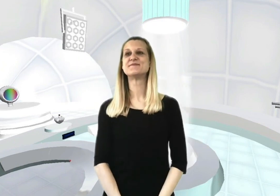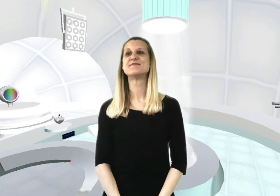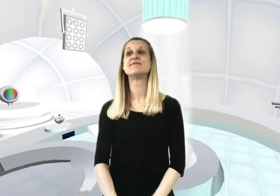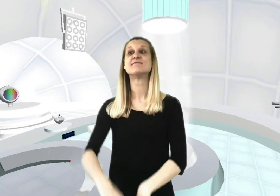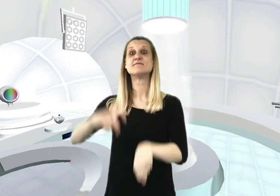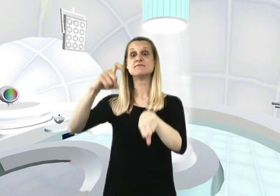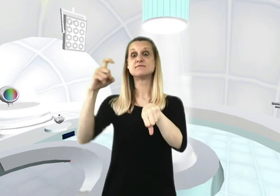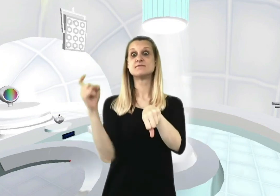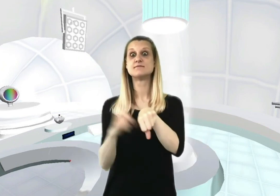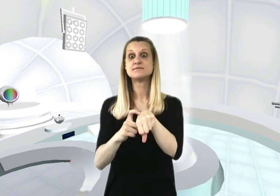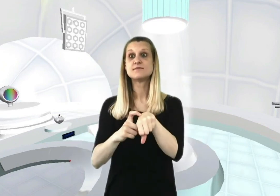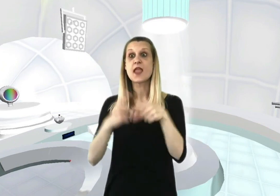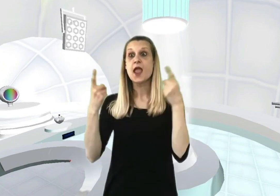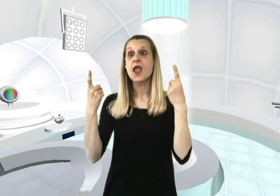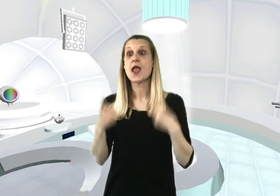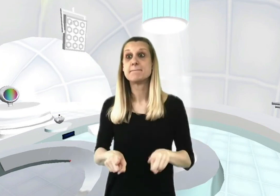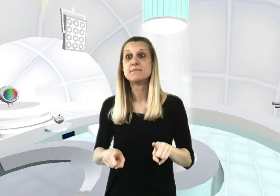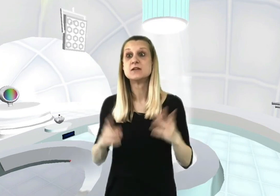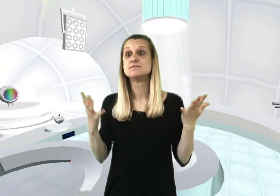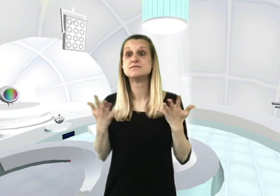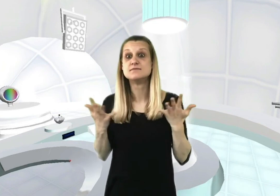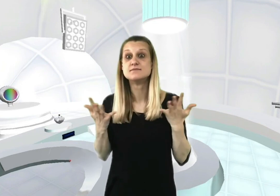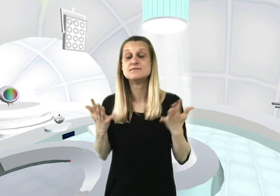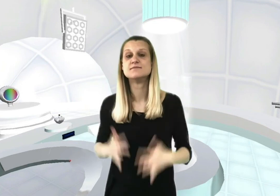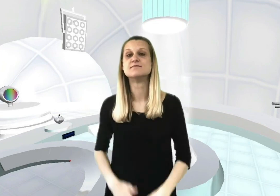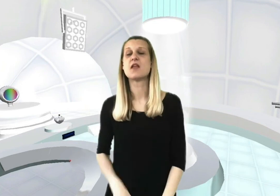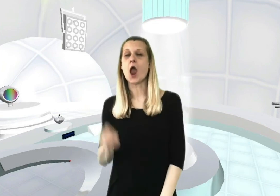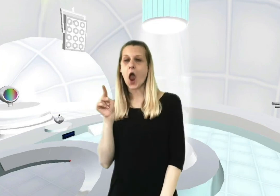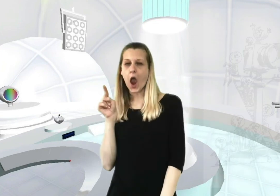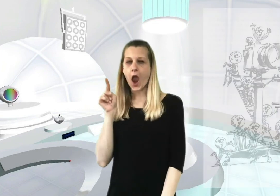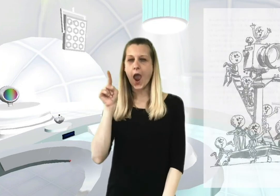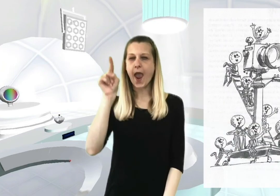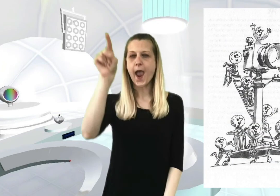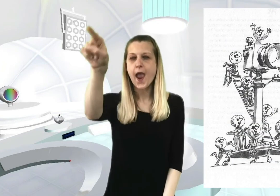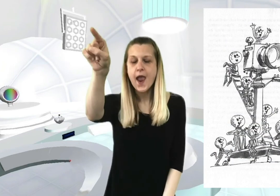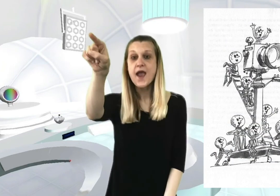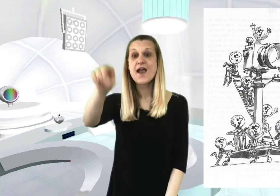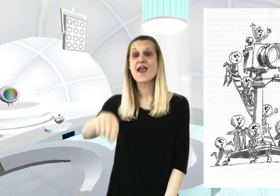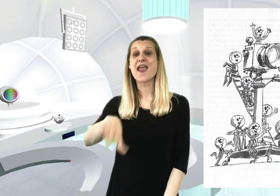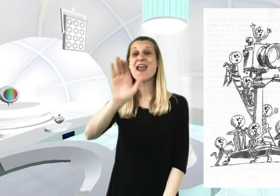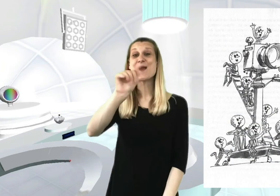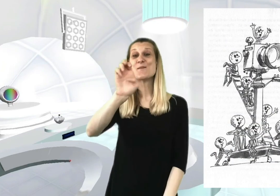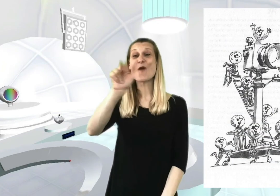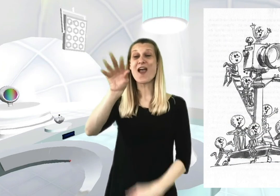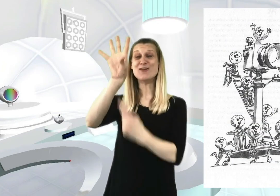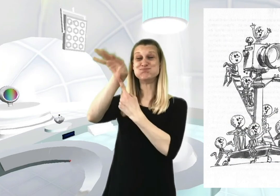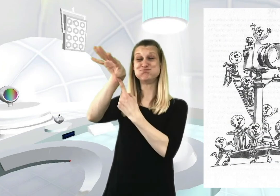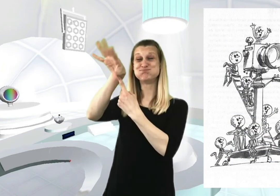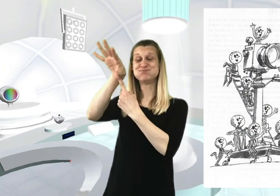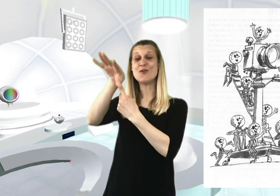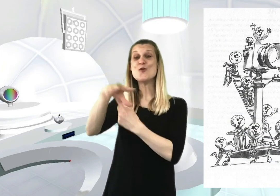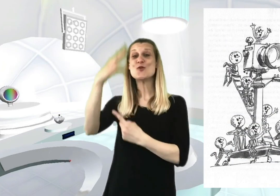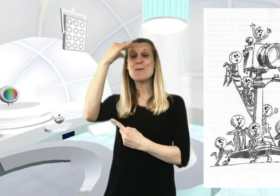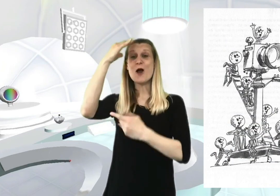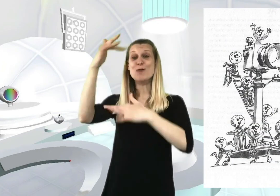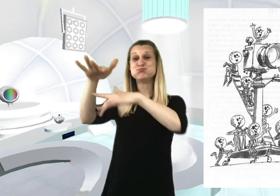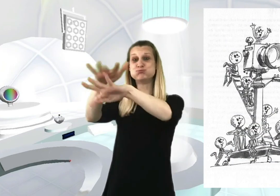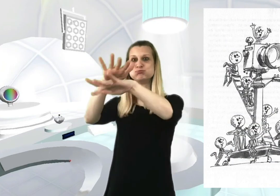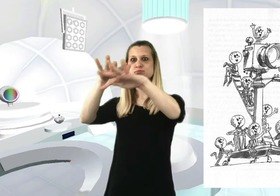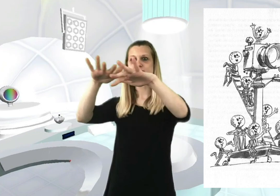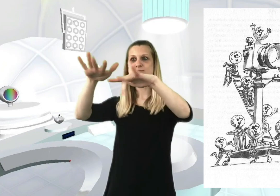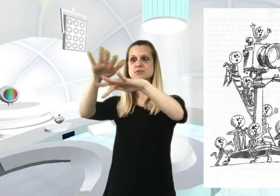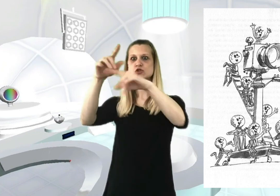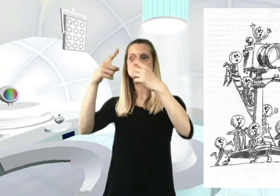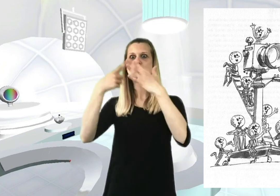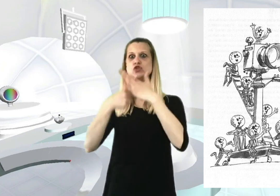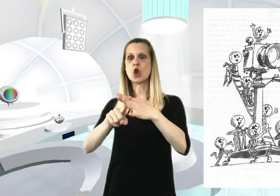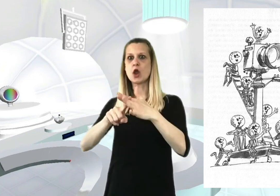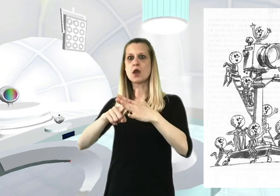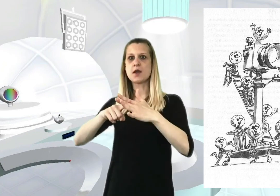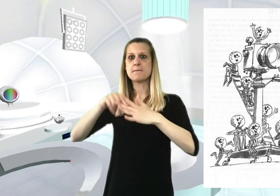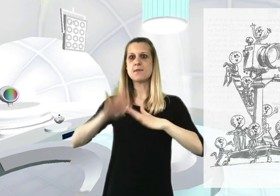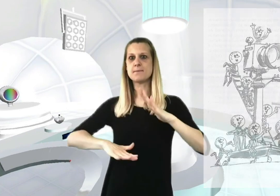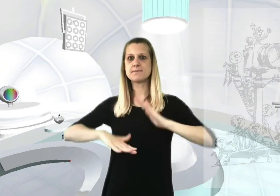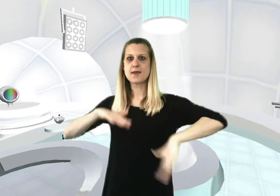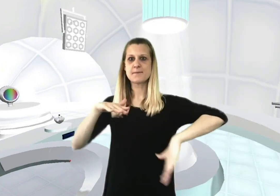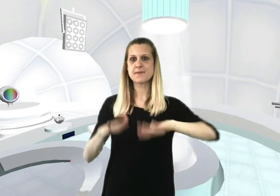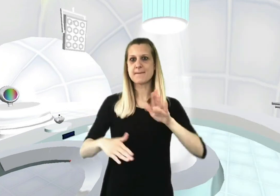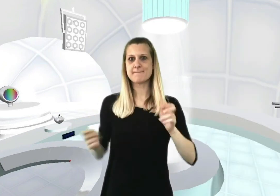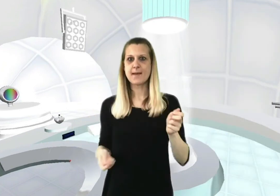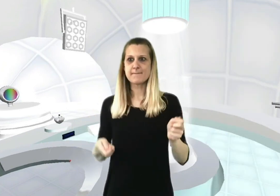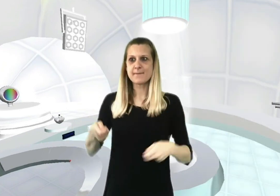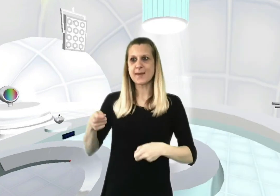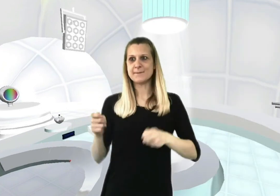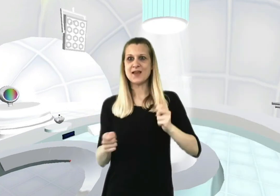At the end of the room, the Oompa-Loompas around the giant camera were already beating their tiny drums